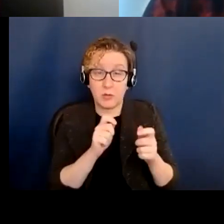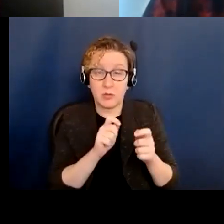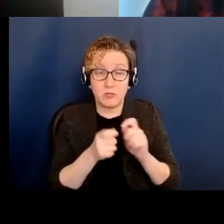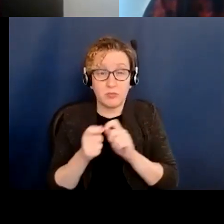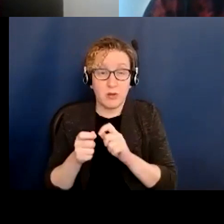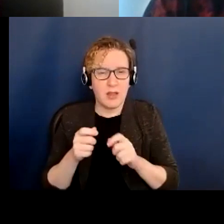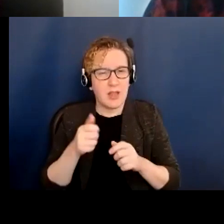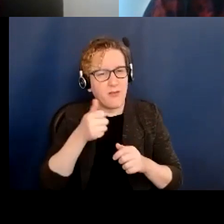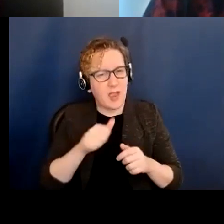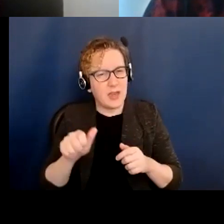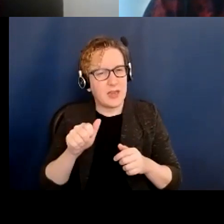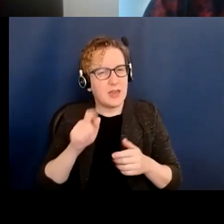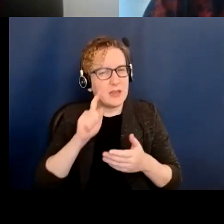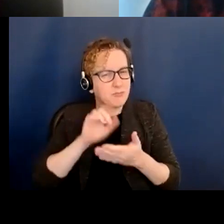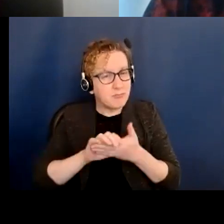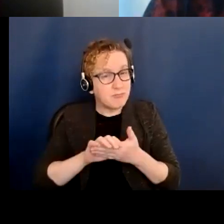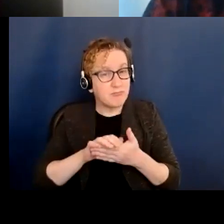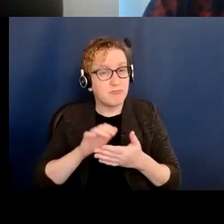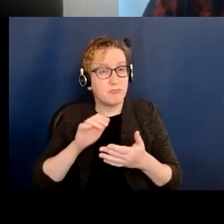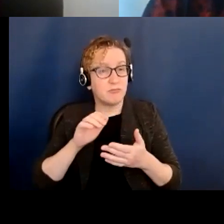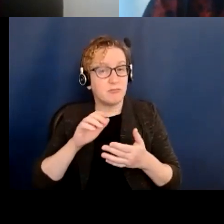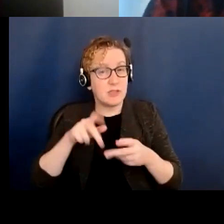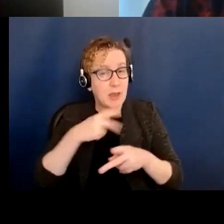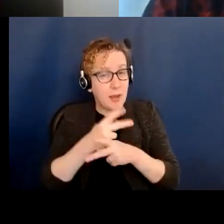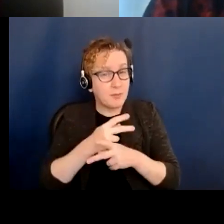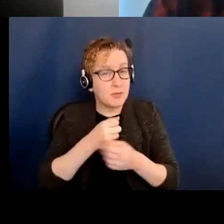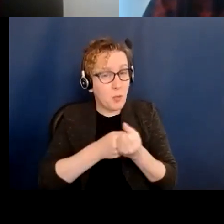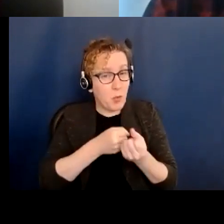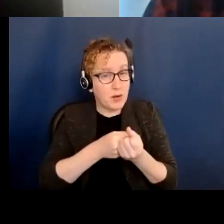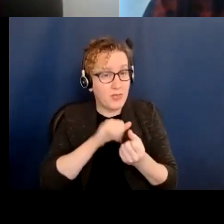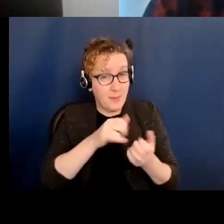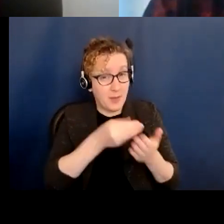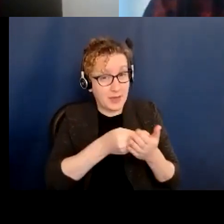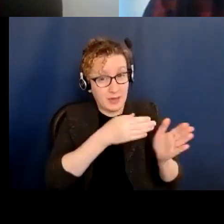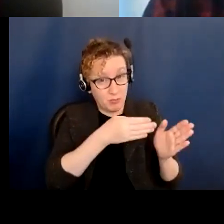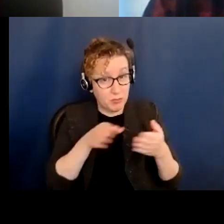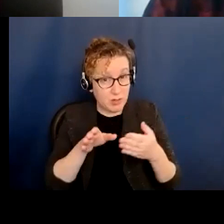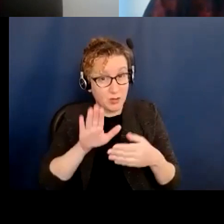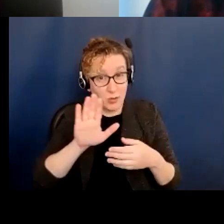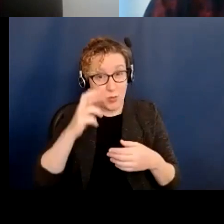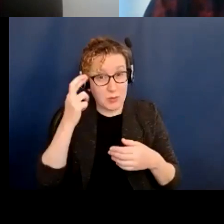or spousal type supports that may be redirected toward your purposes.